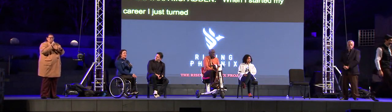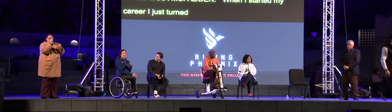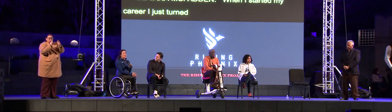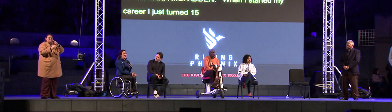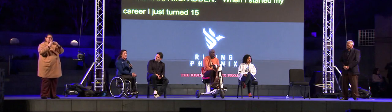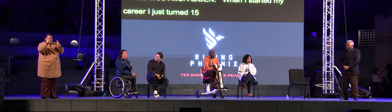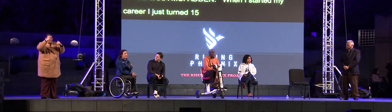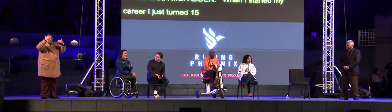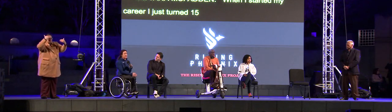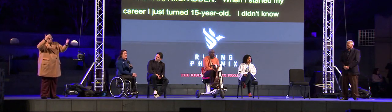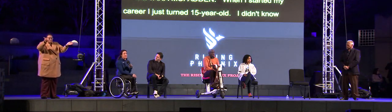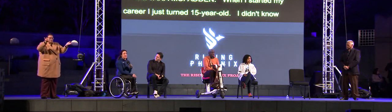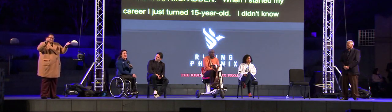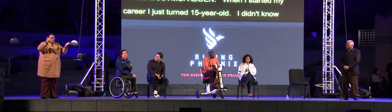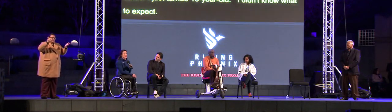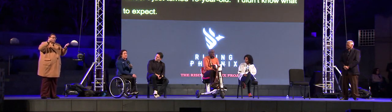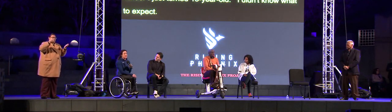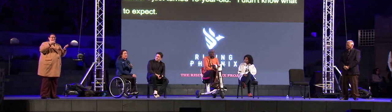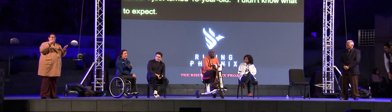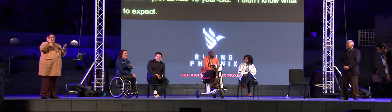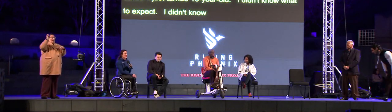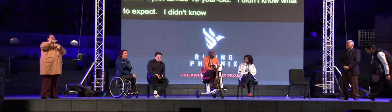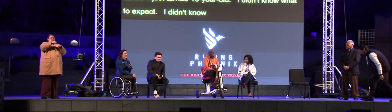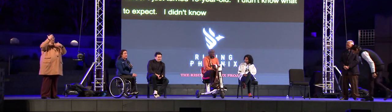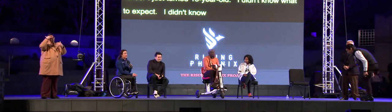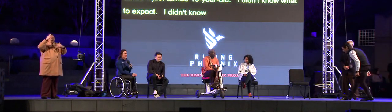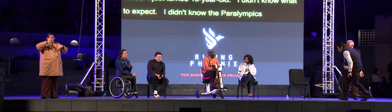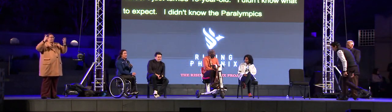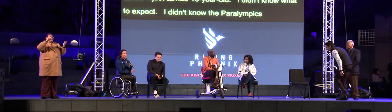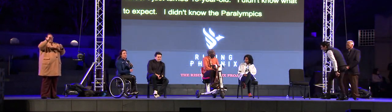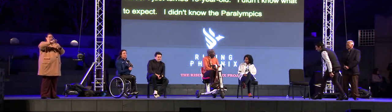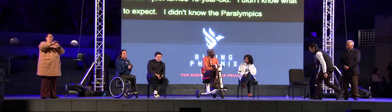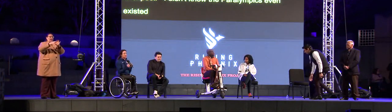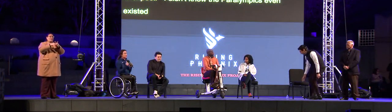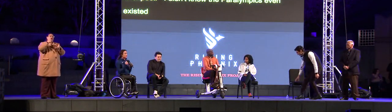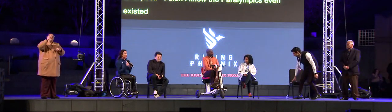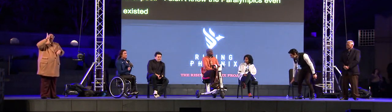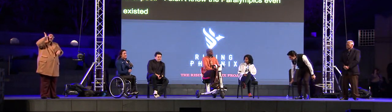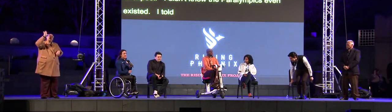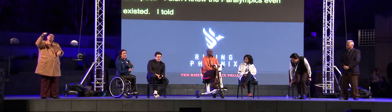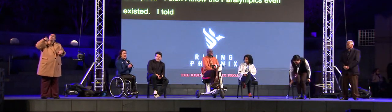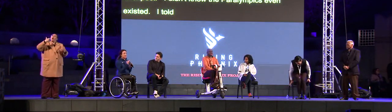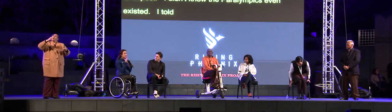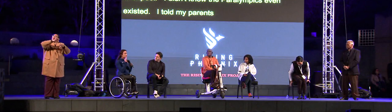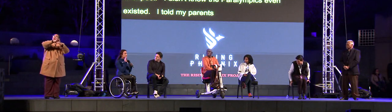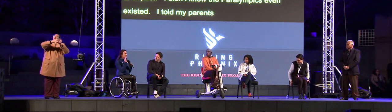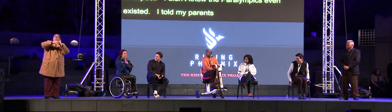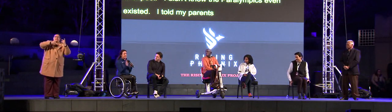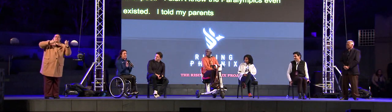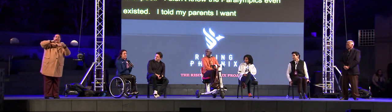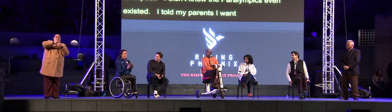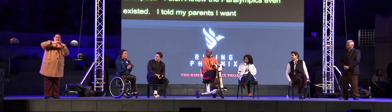I actually didn't know the Paralympics even existed. I told my parents, I was like, I want to go to the Olympics. Like I was obsessed at this point.